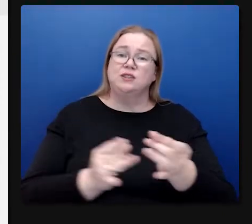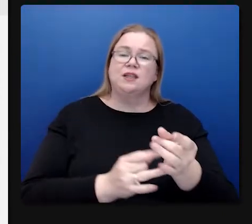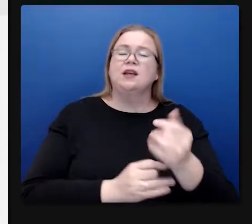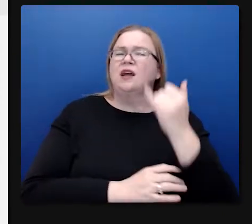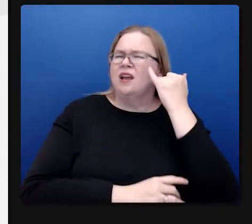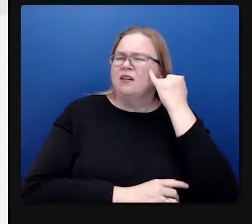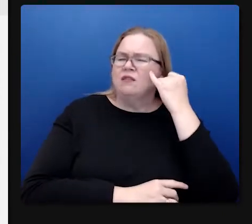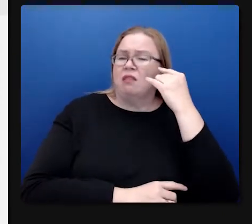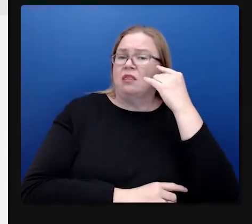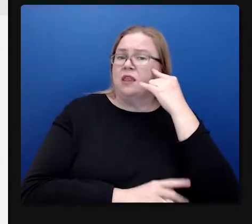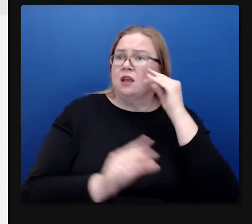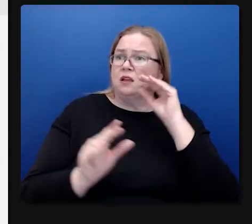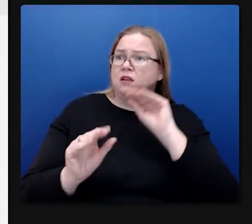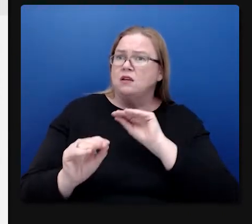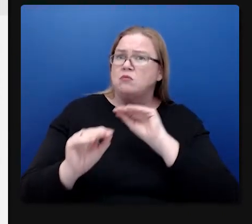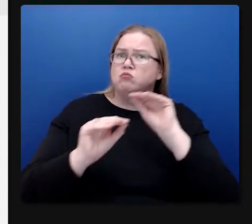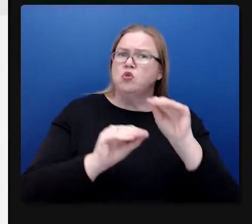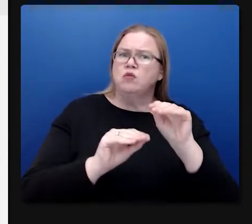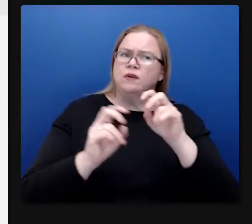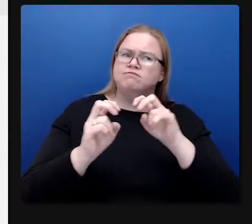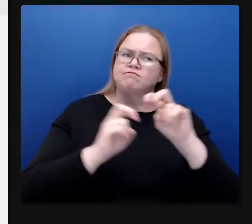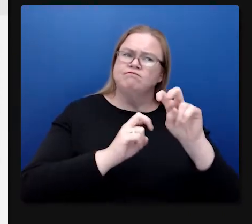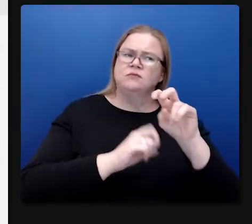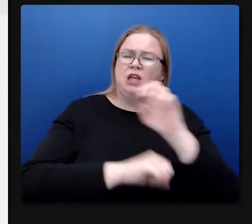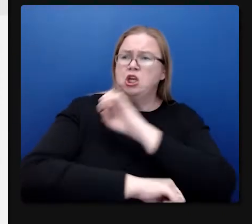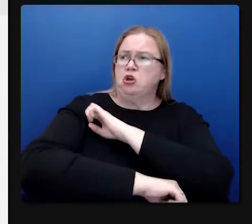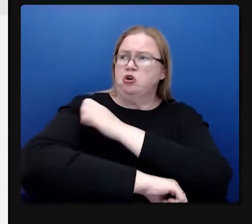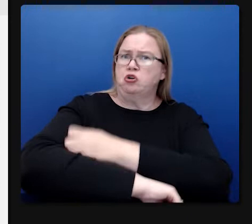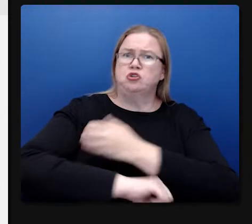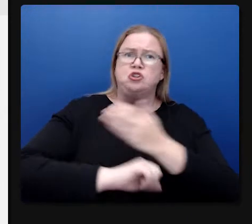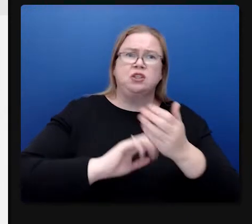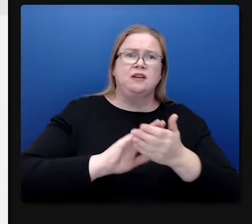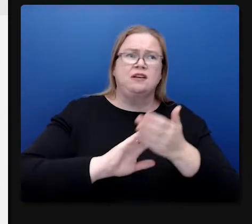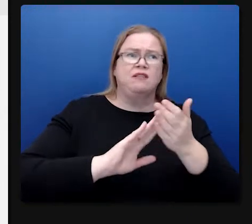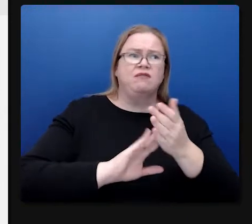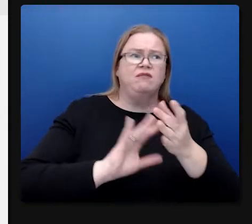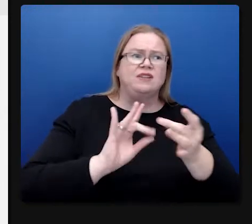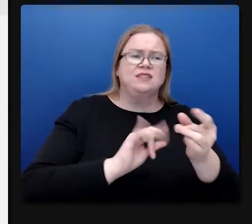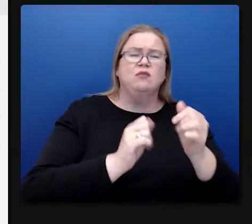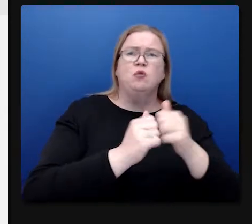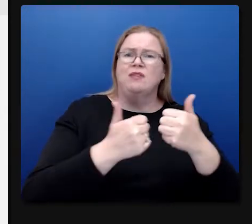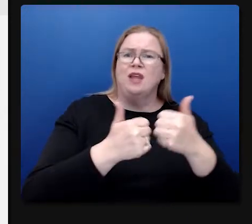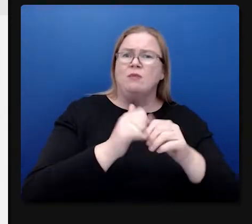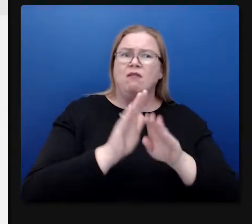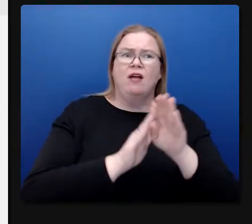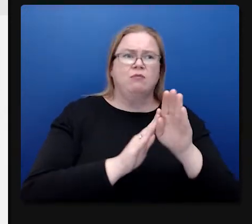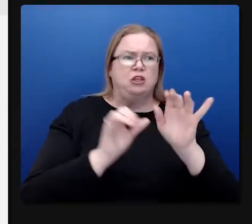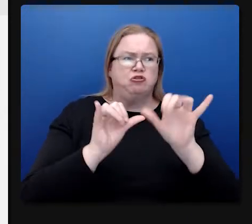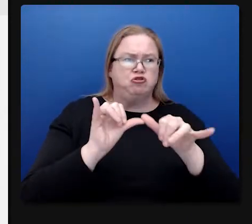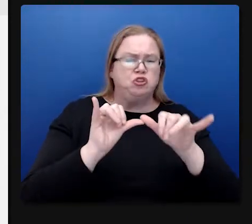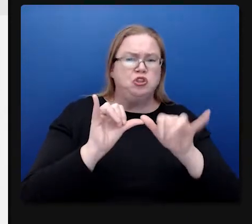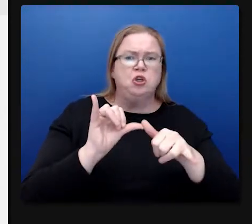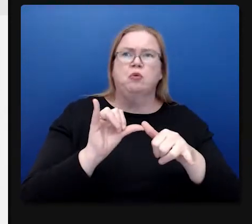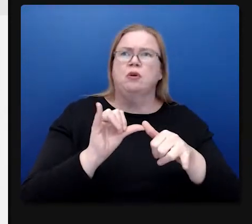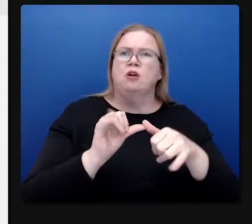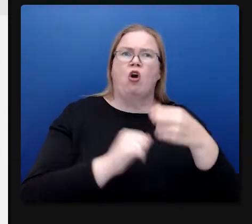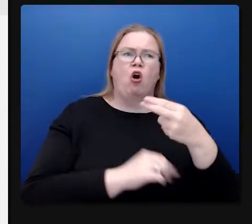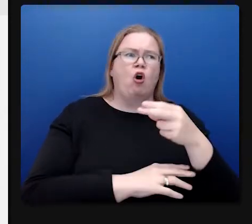If you're thinking about moving into energy efficiency in game development, whether it's in engineering and hardware,